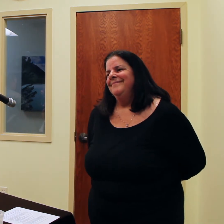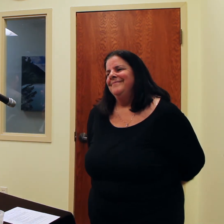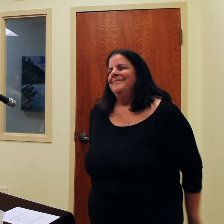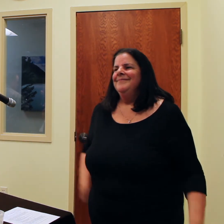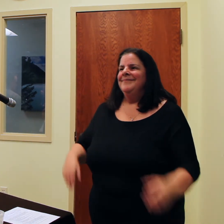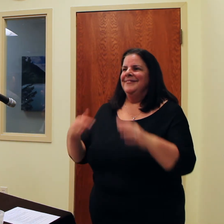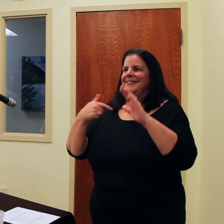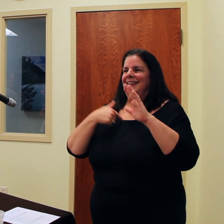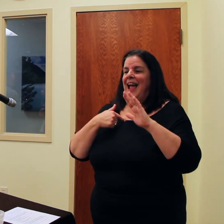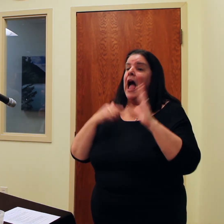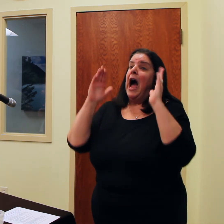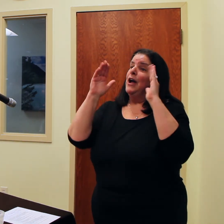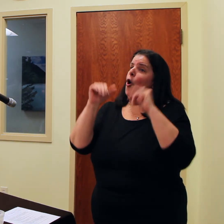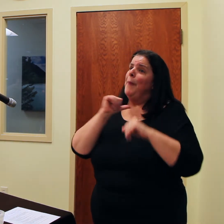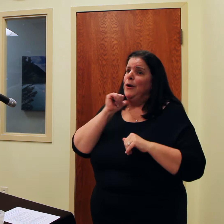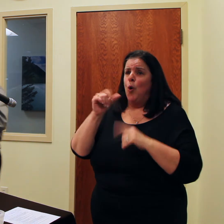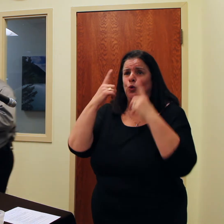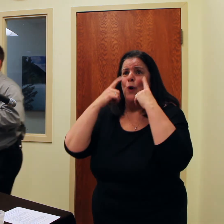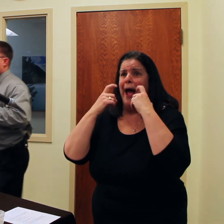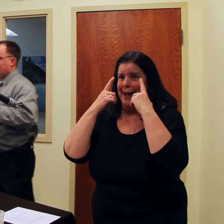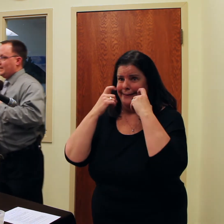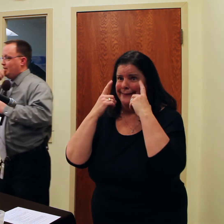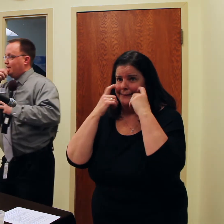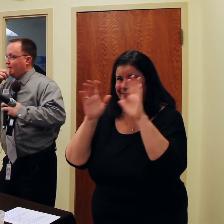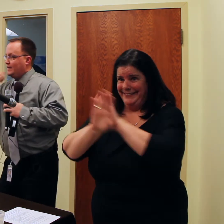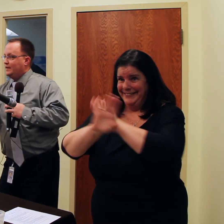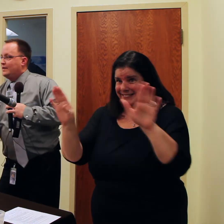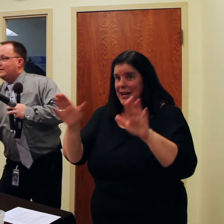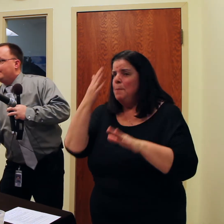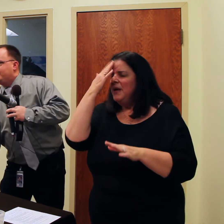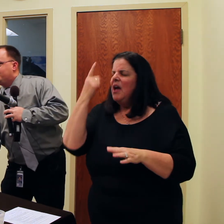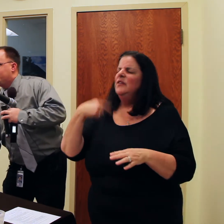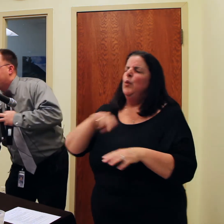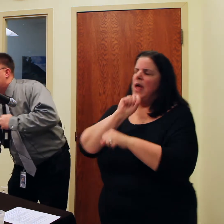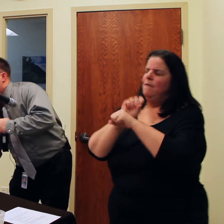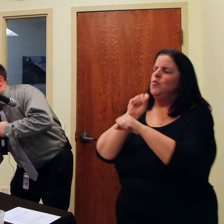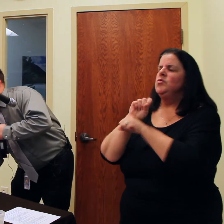[Voiceover] I hope I can not cry, because we've worked for so long to make this happen,